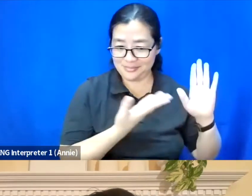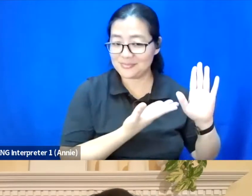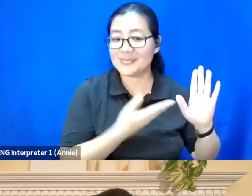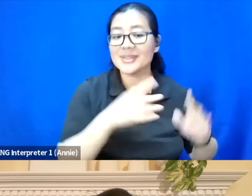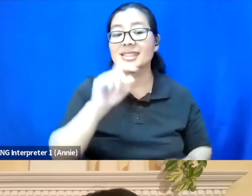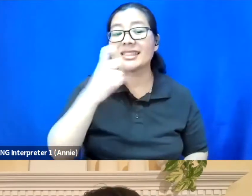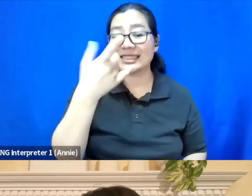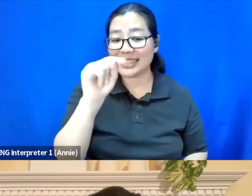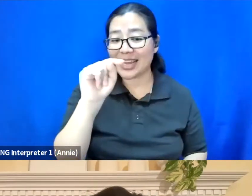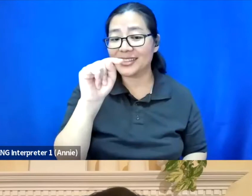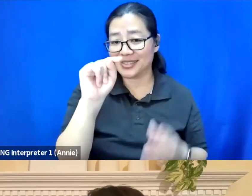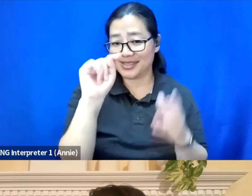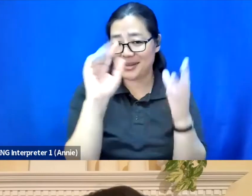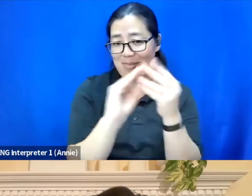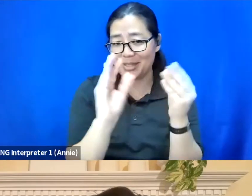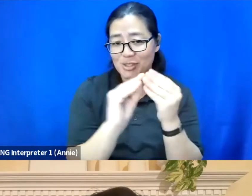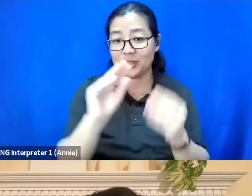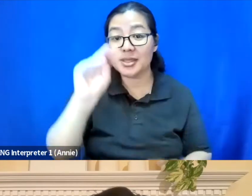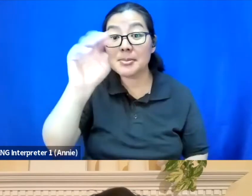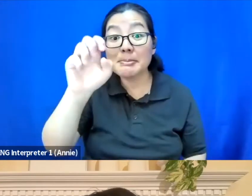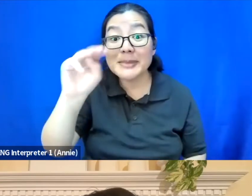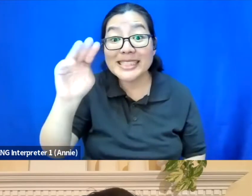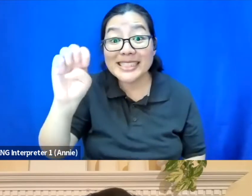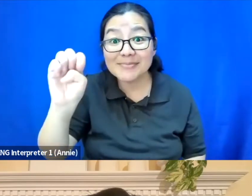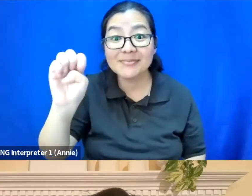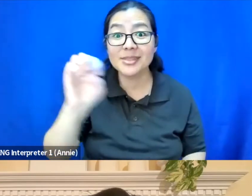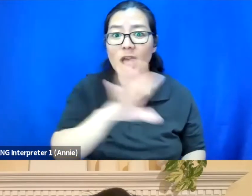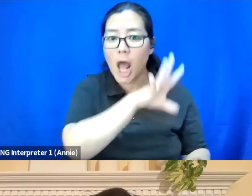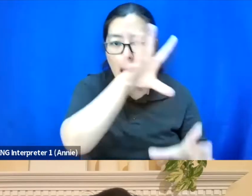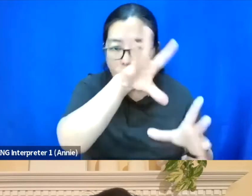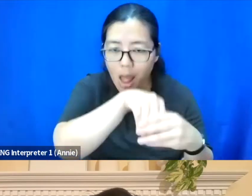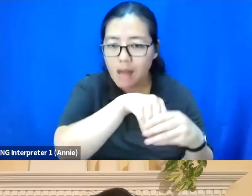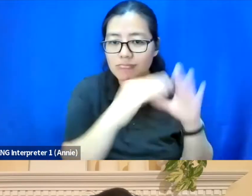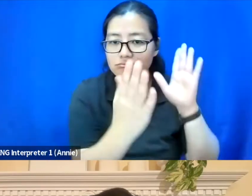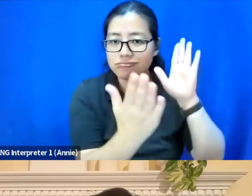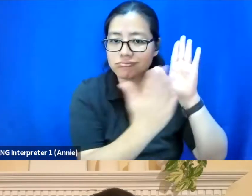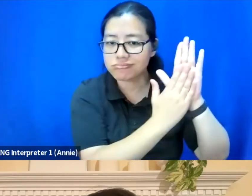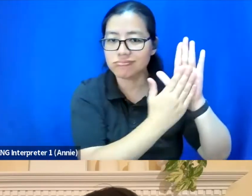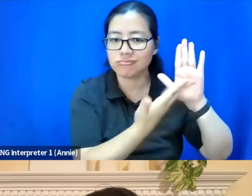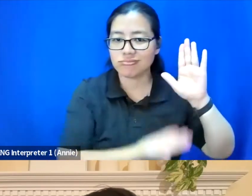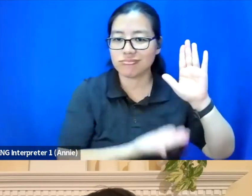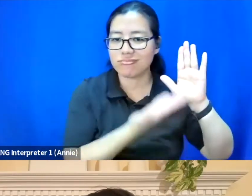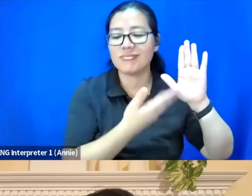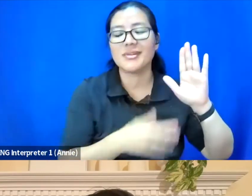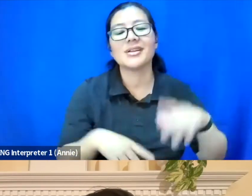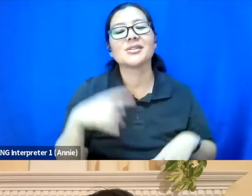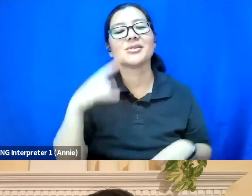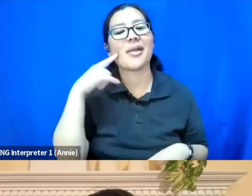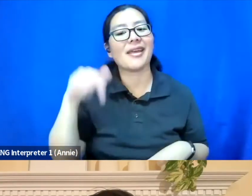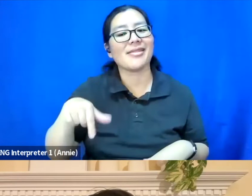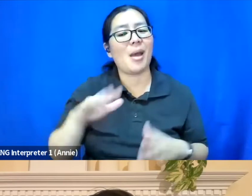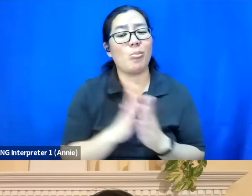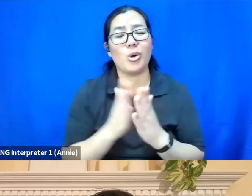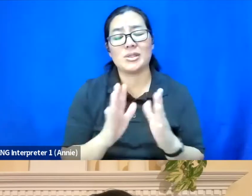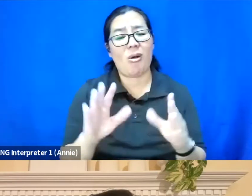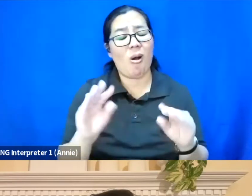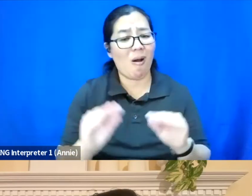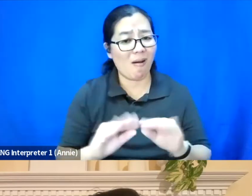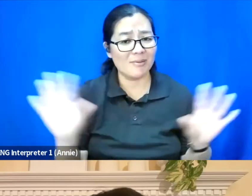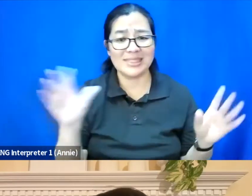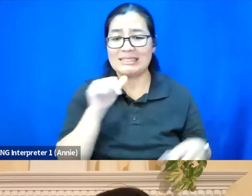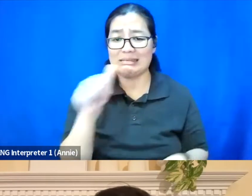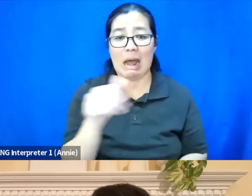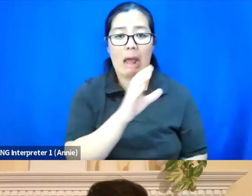or about systemic abuse -- whatever -- I told it through a scene that I had lived through.